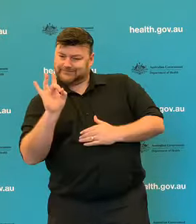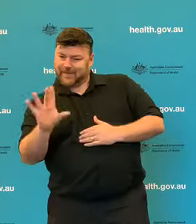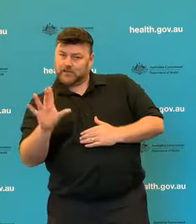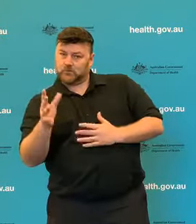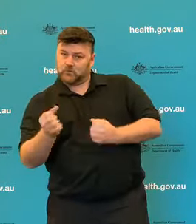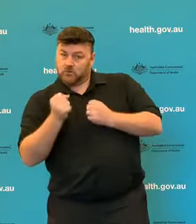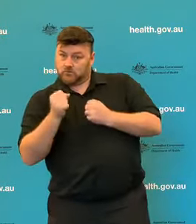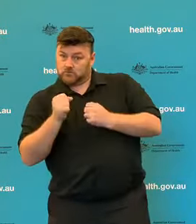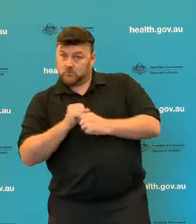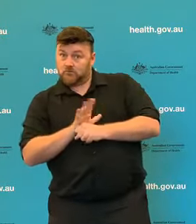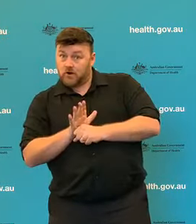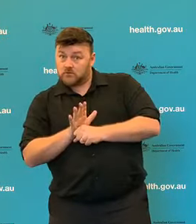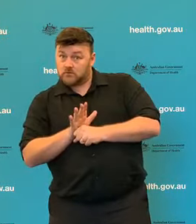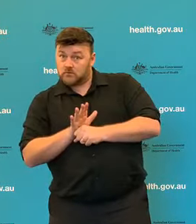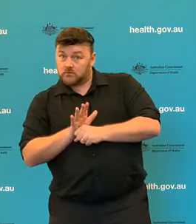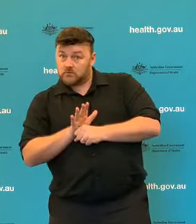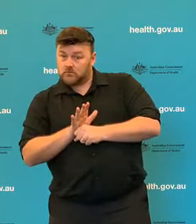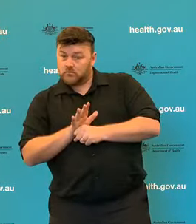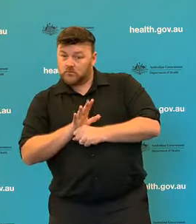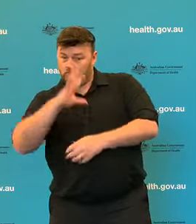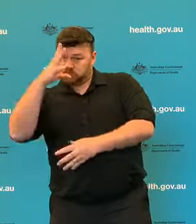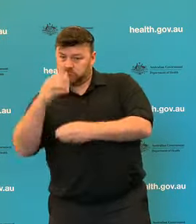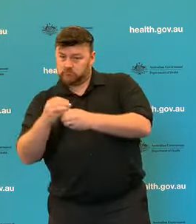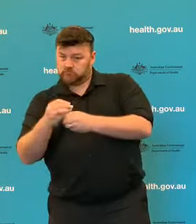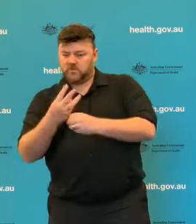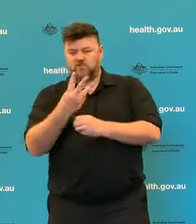Which equates to over 30 cases in three days